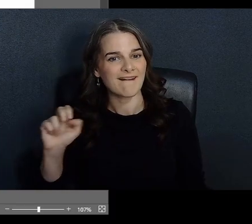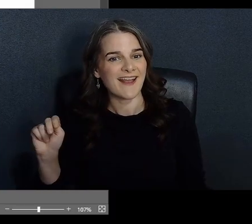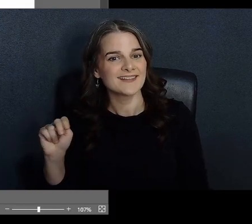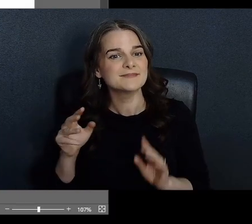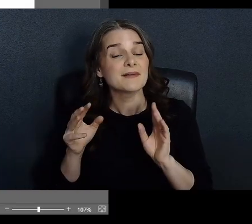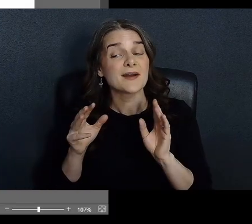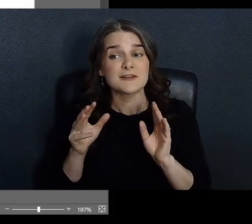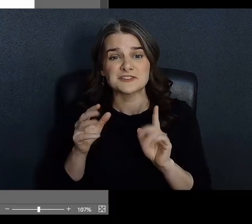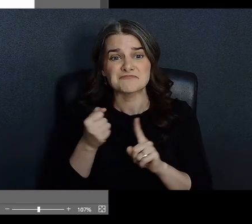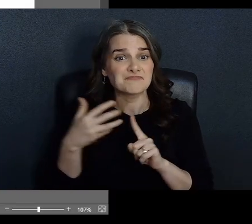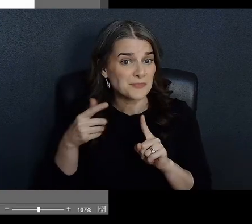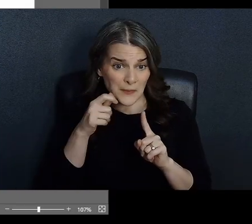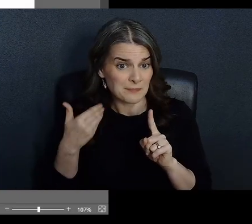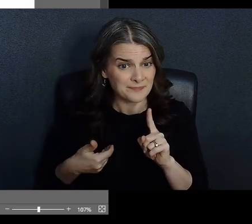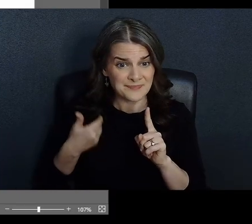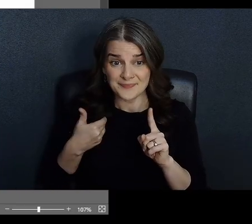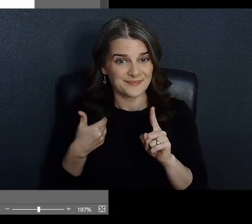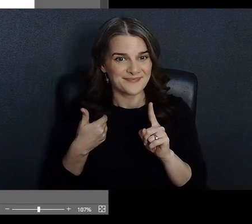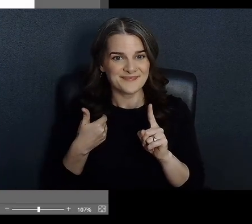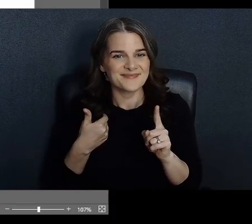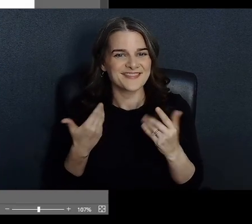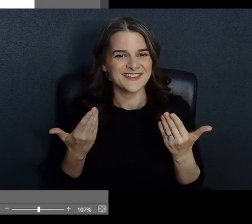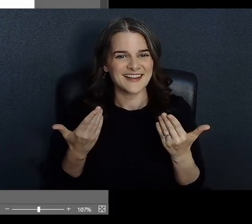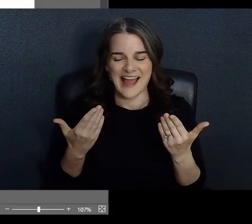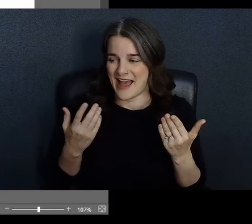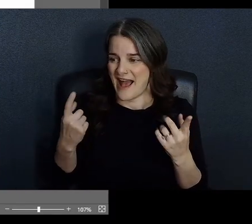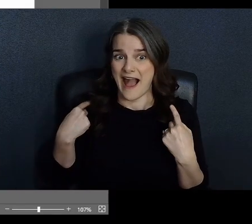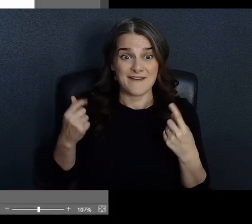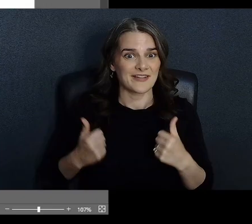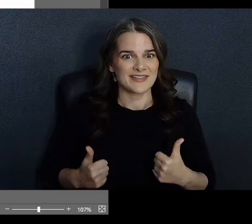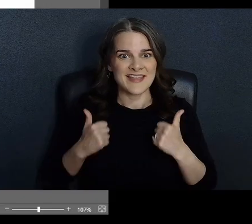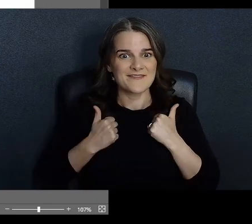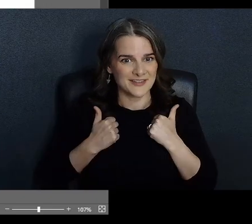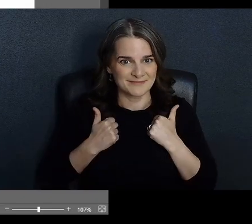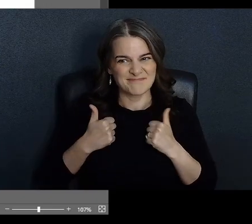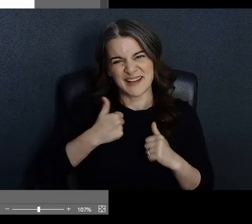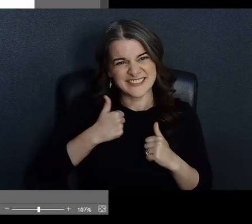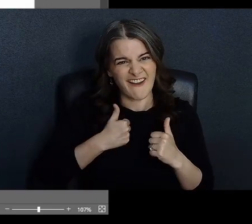Again, I have lived a life with low vision.